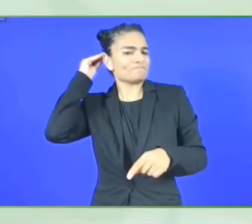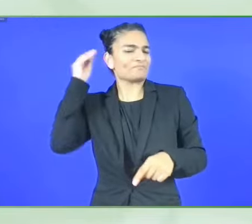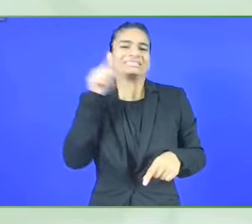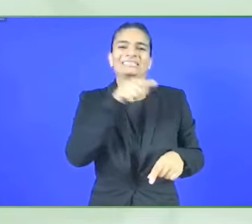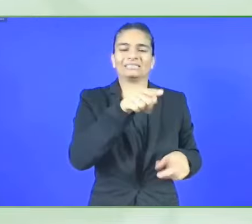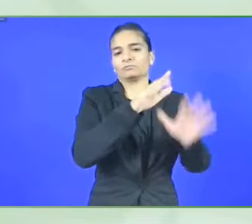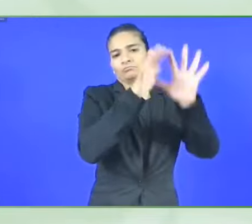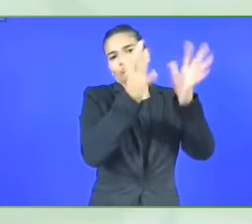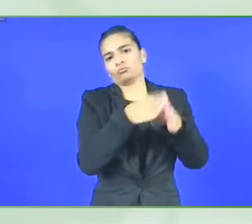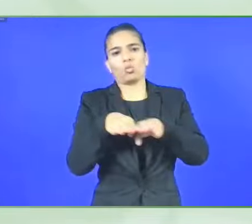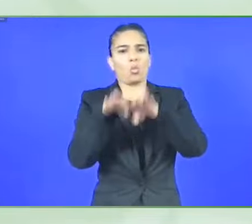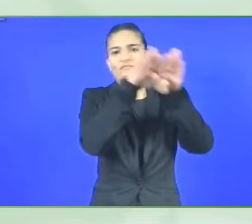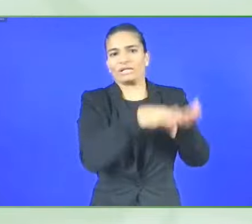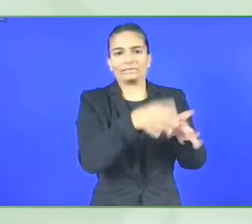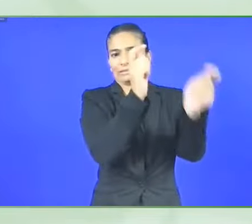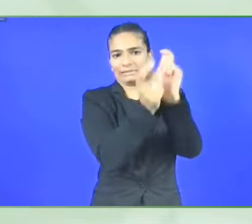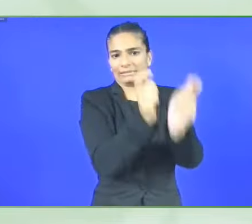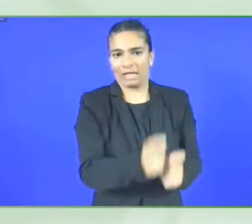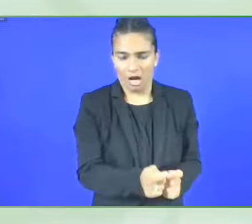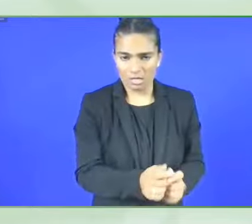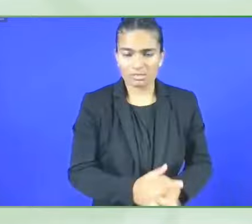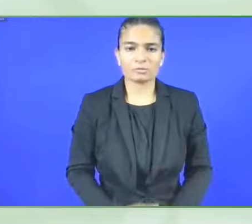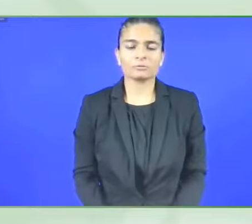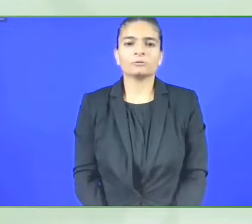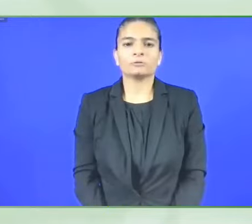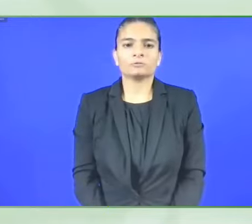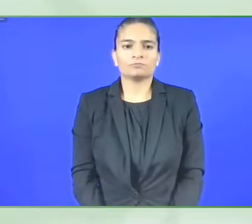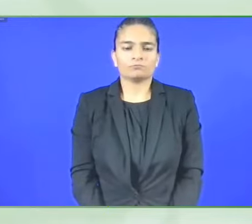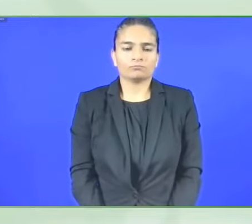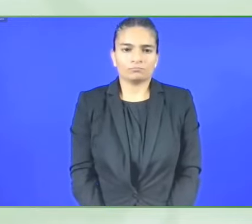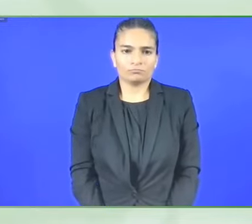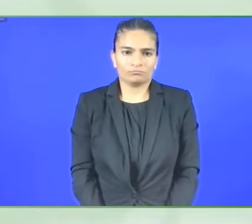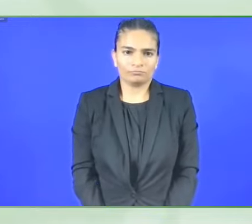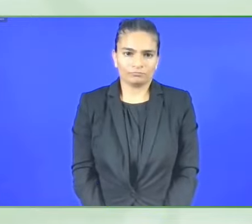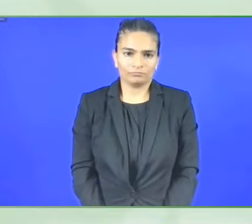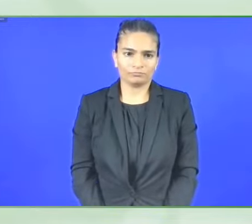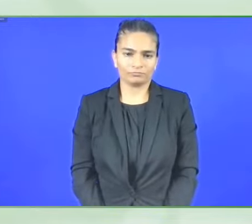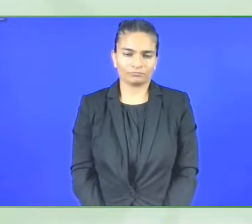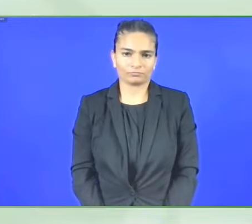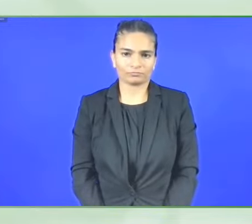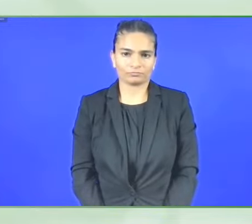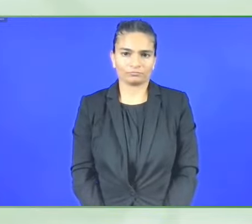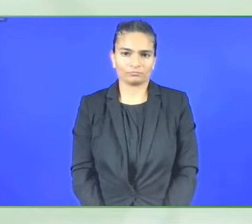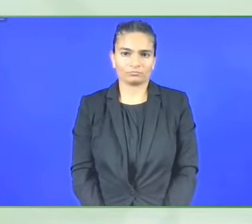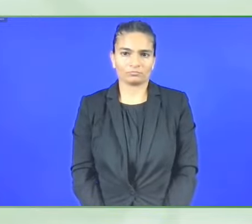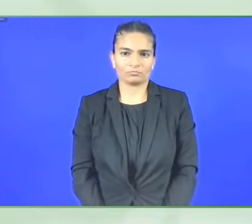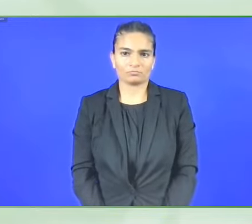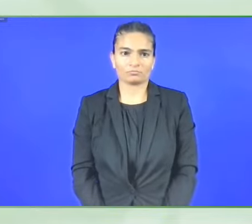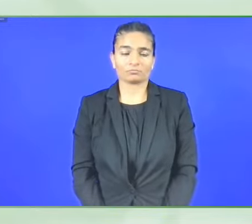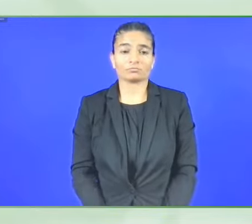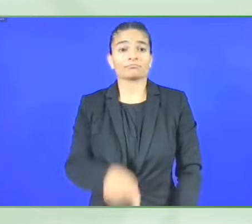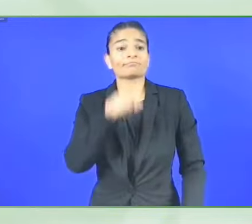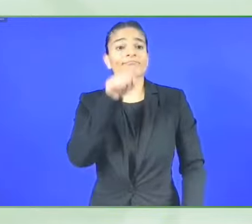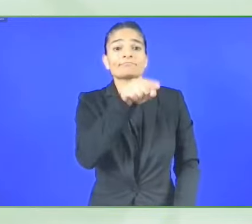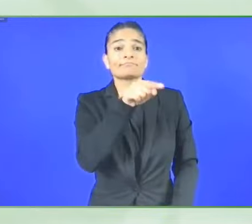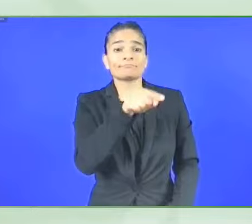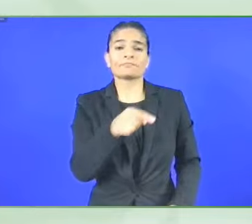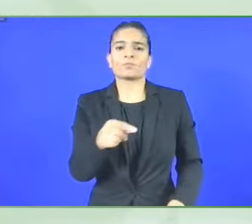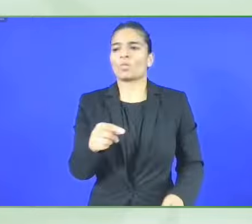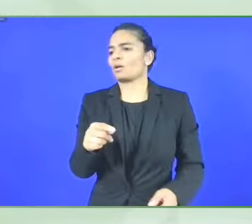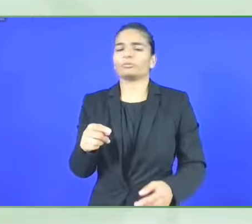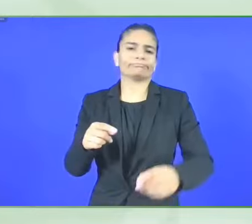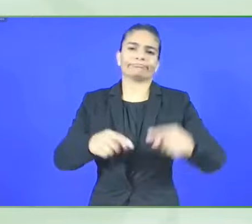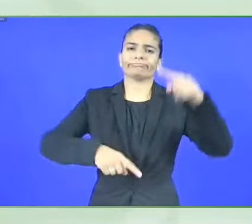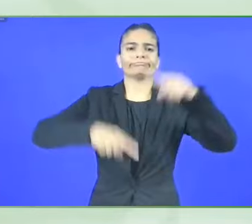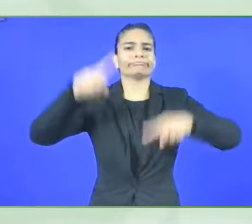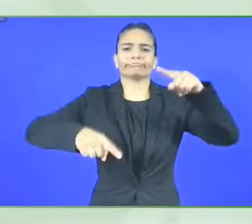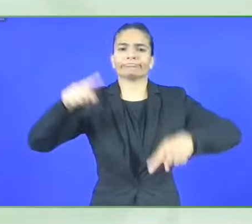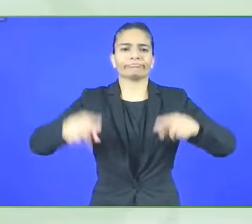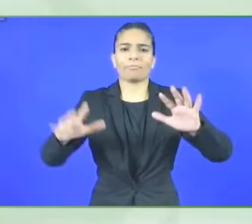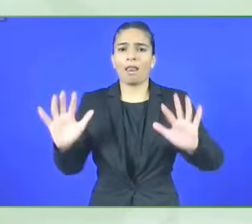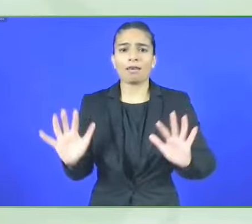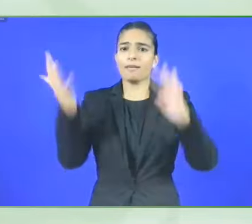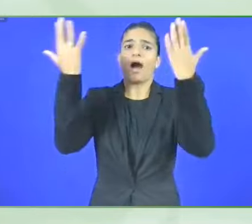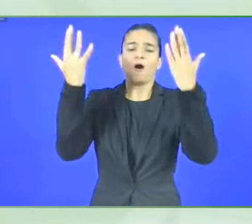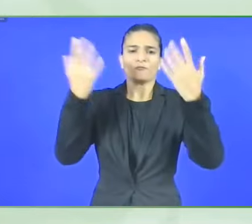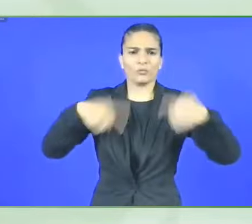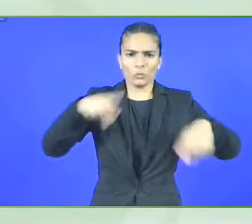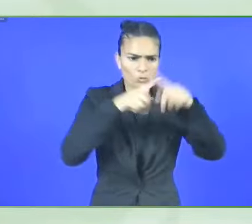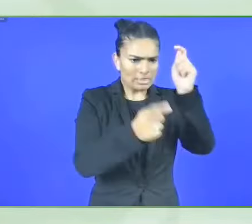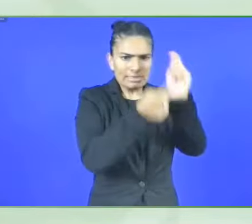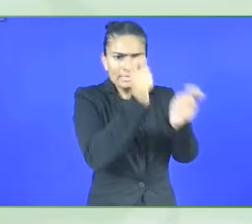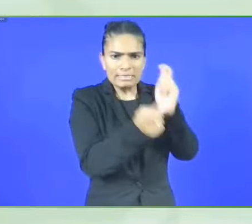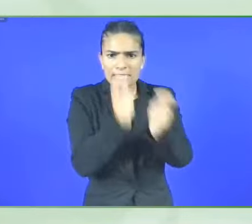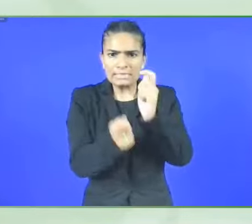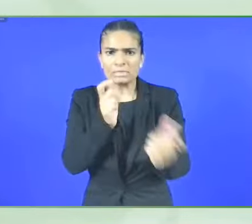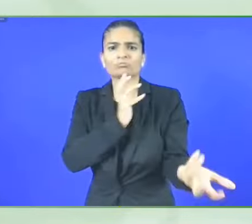So, before we move on, let's just say we want to move through these three different themes.